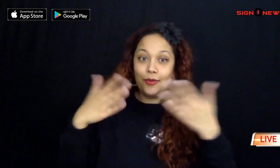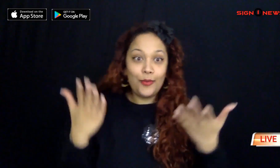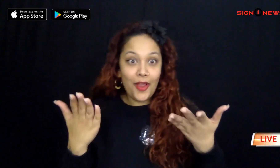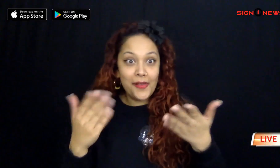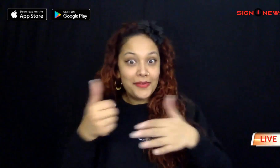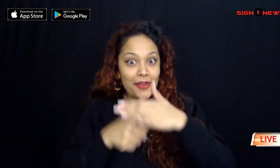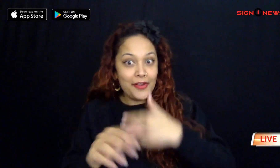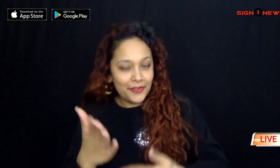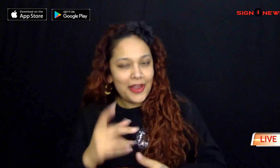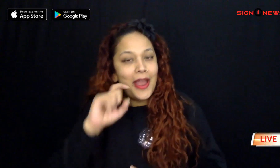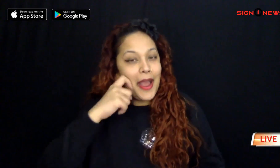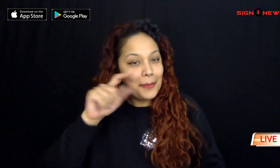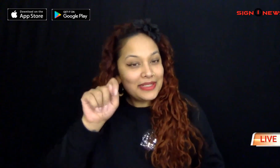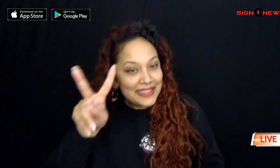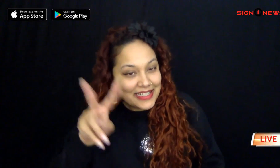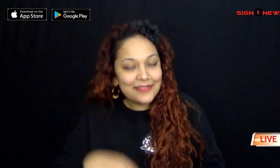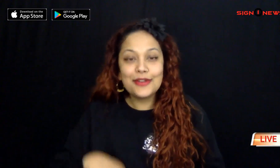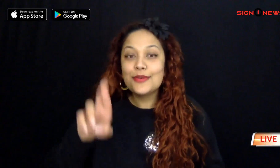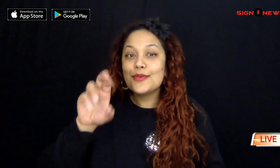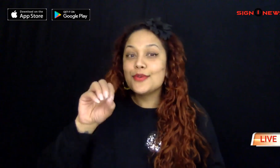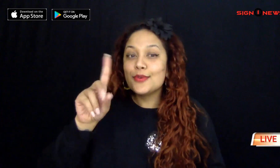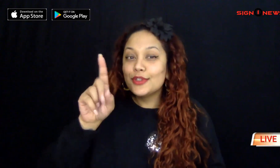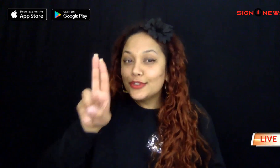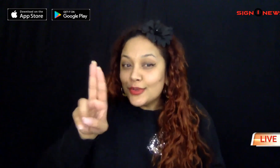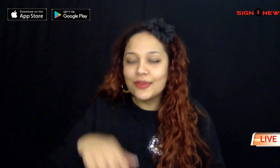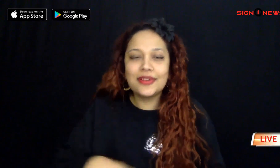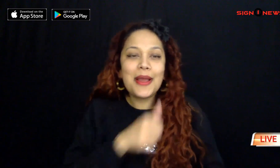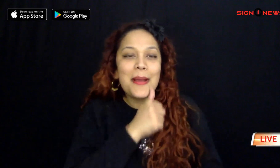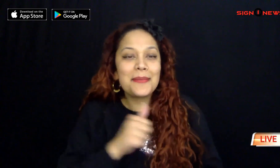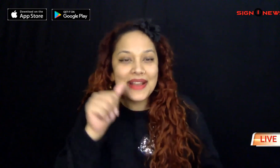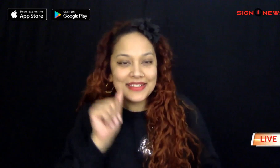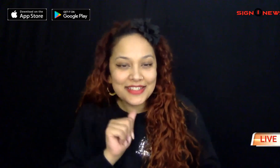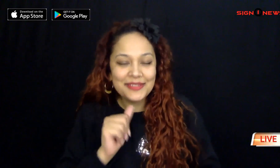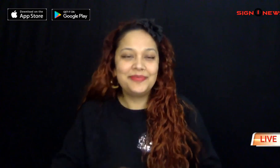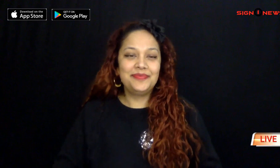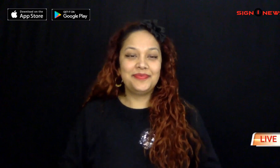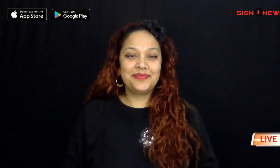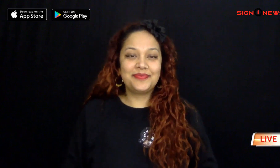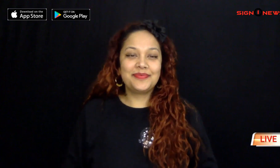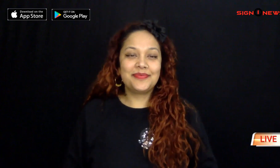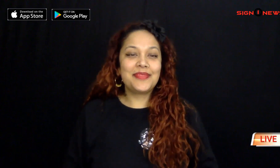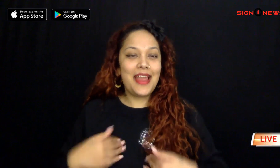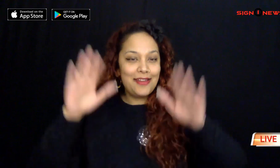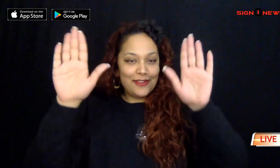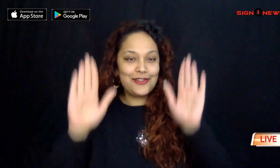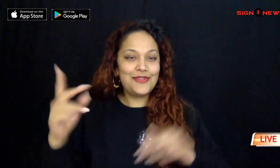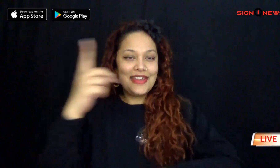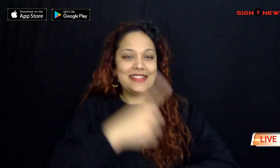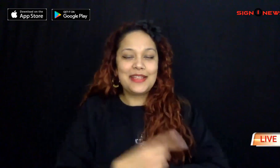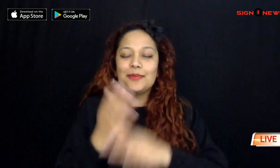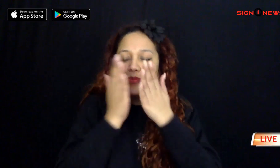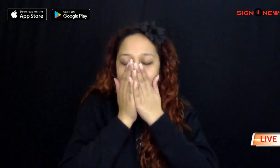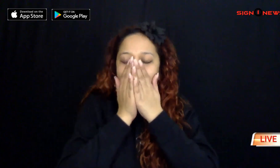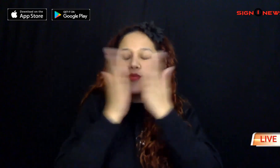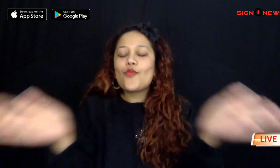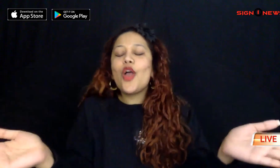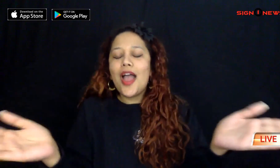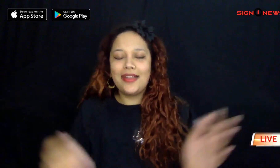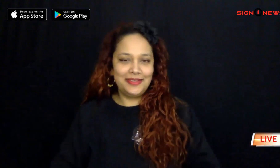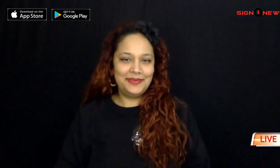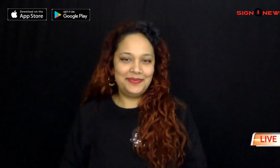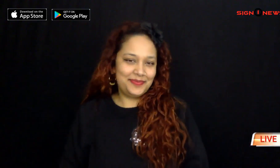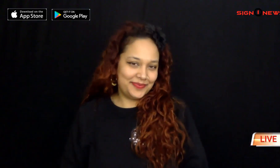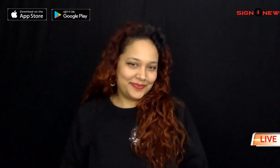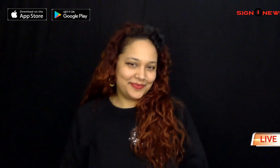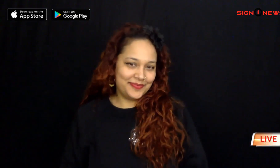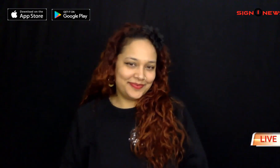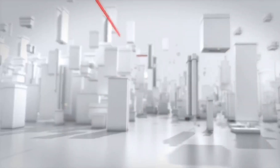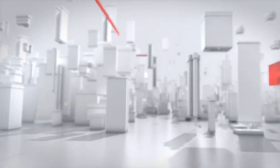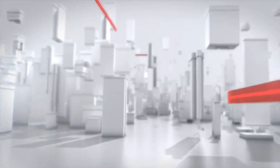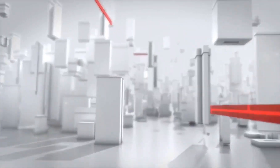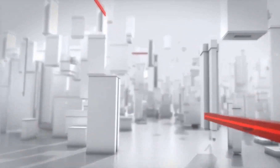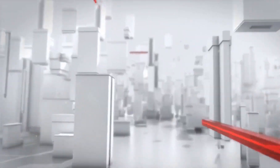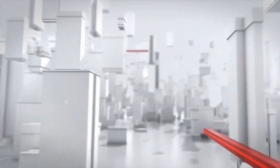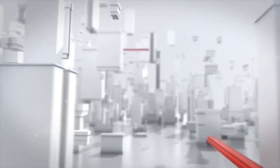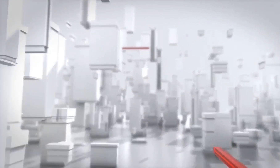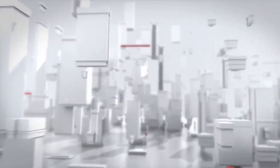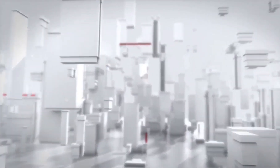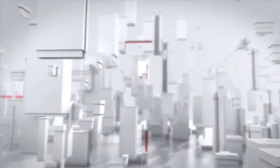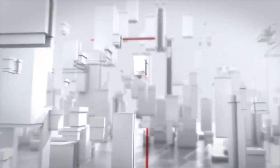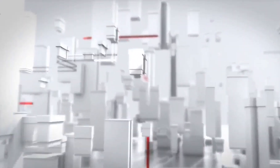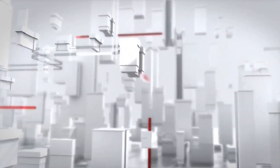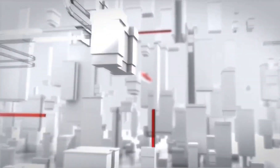and you can also watch on Apple TV Roku and Amazon have a great day